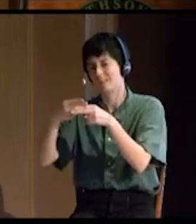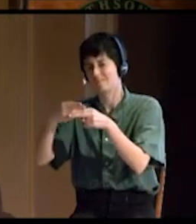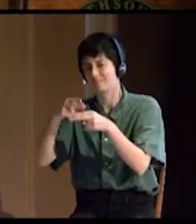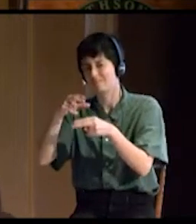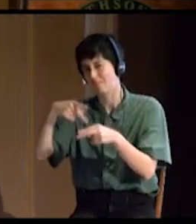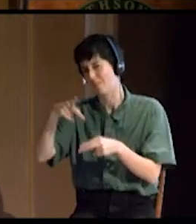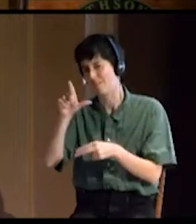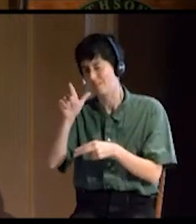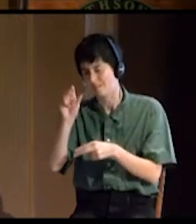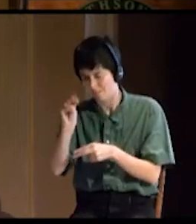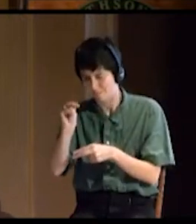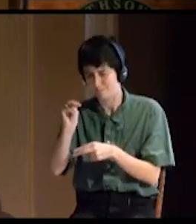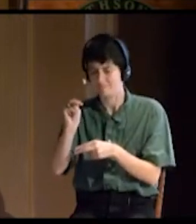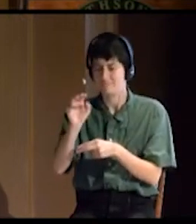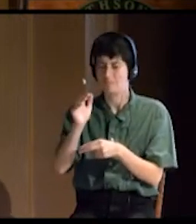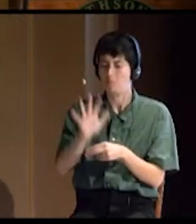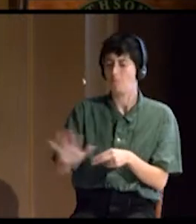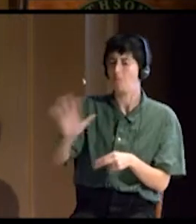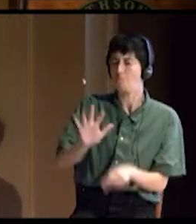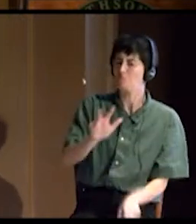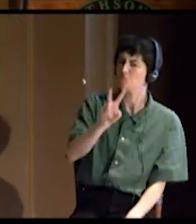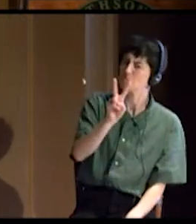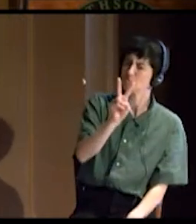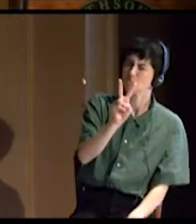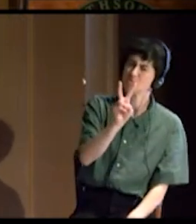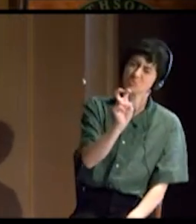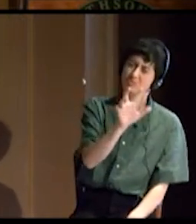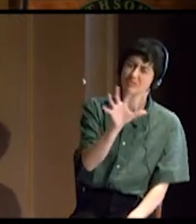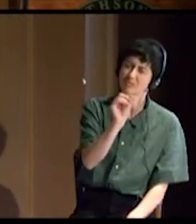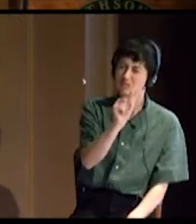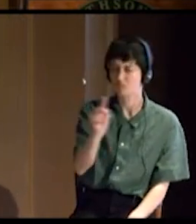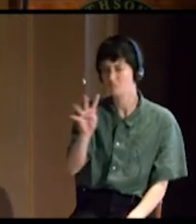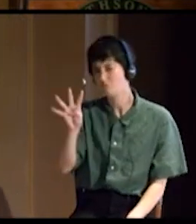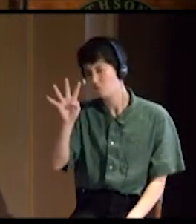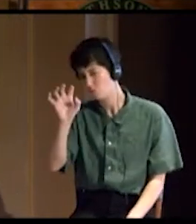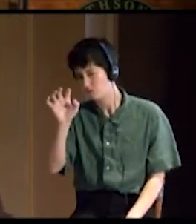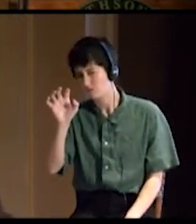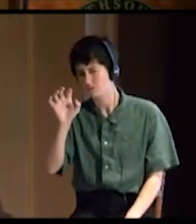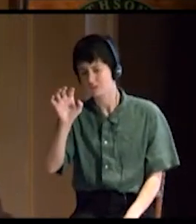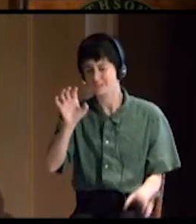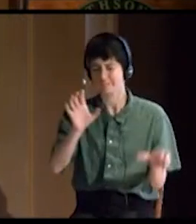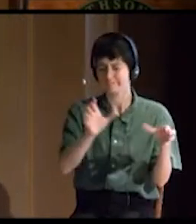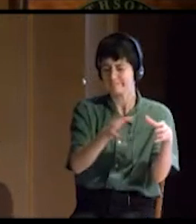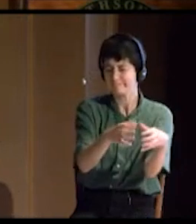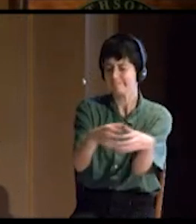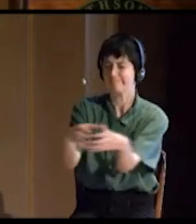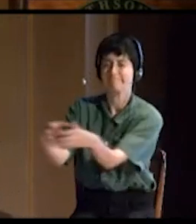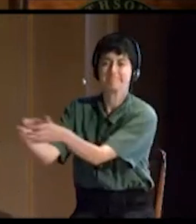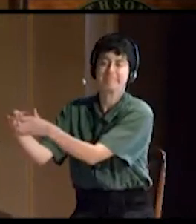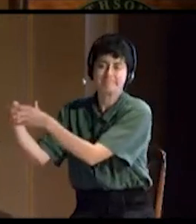It occurs in a wide variety of environments, including the tropics, the subtropics, and north temperate regions.